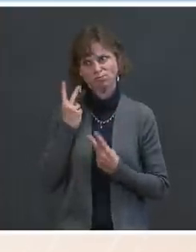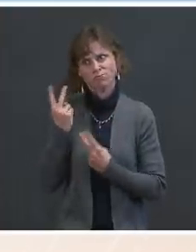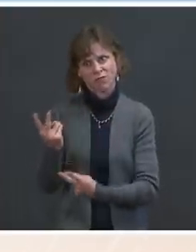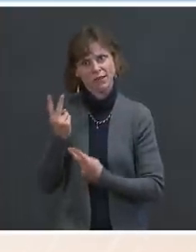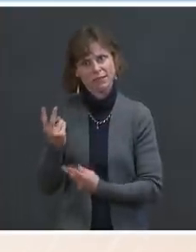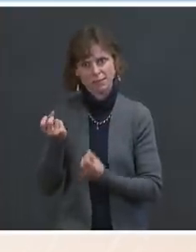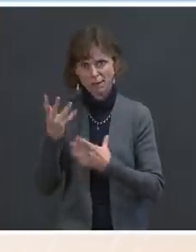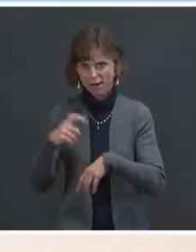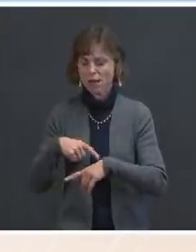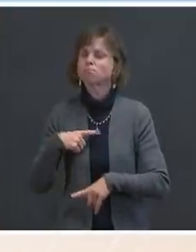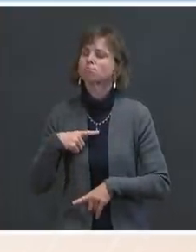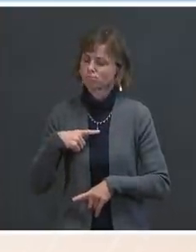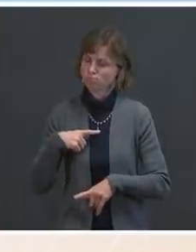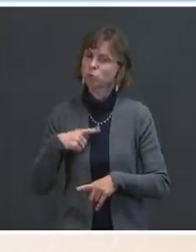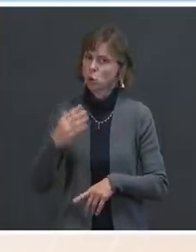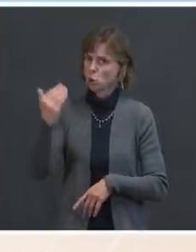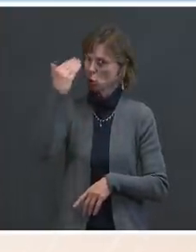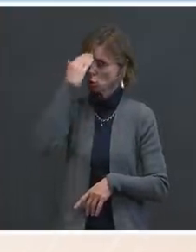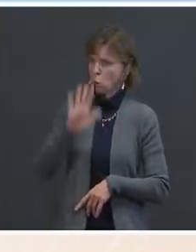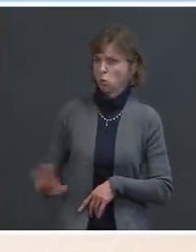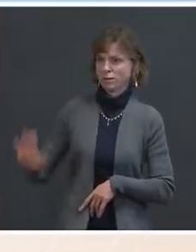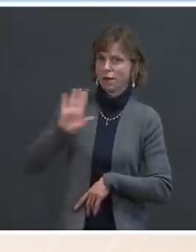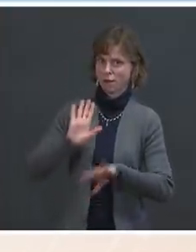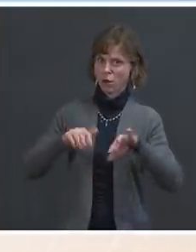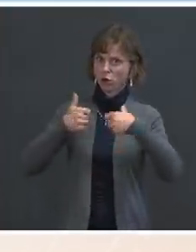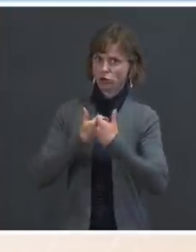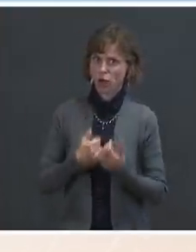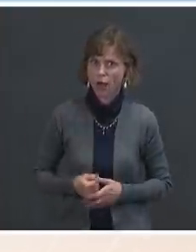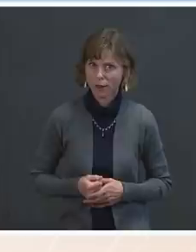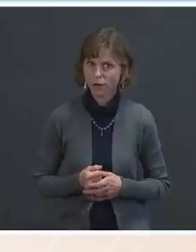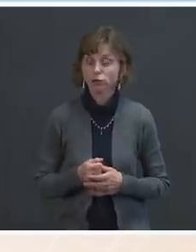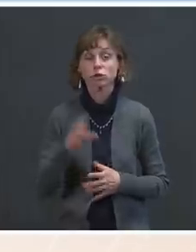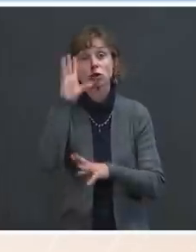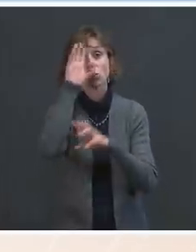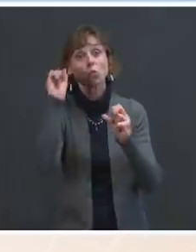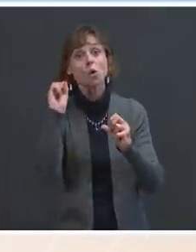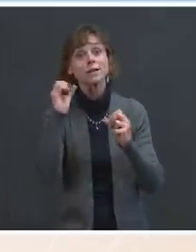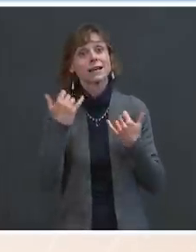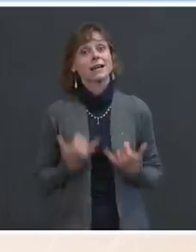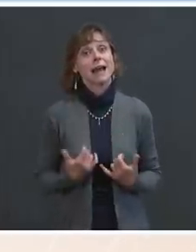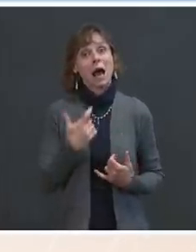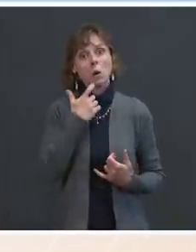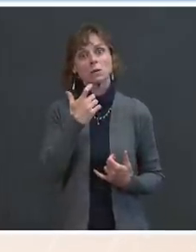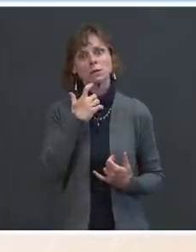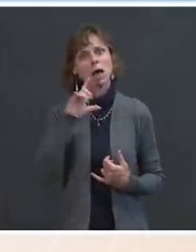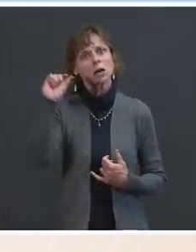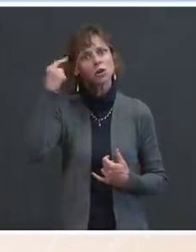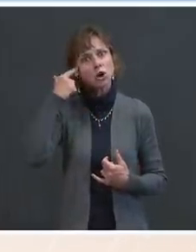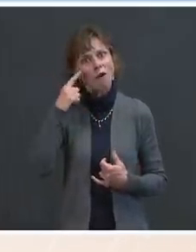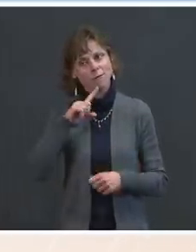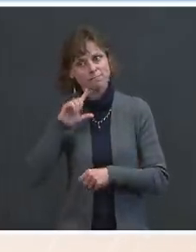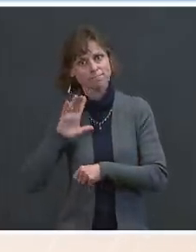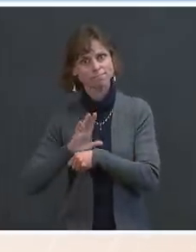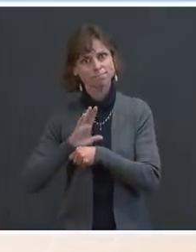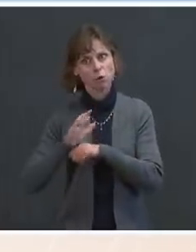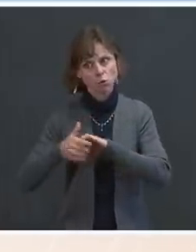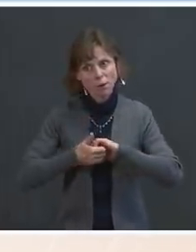He insists now, as he did then, that governments commit to being true partners in creating the conditions for growth and security.